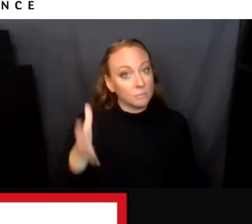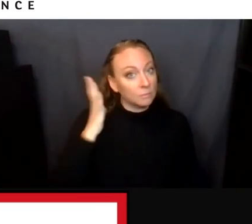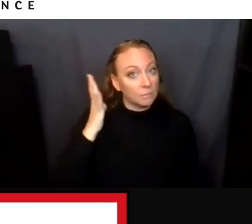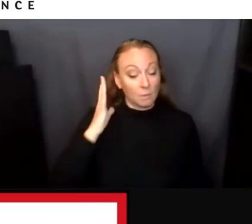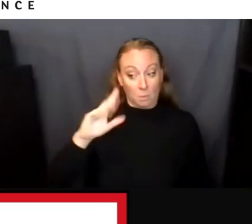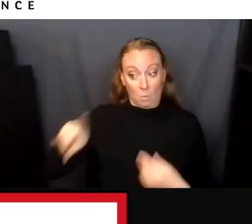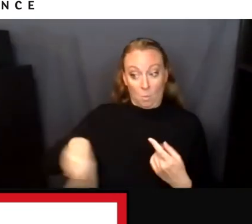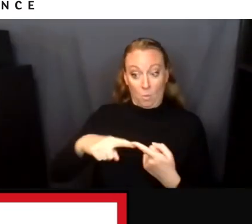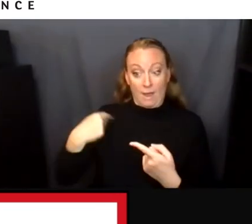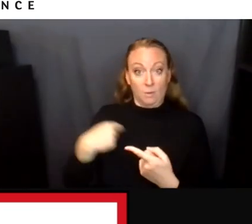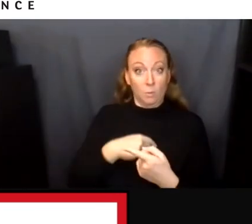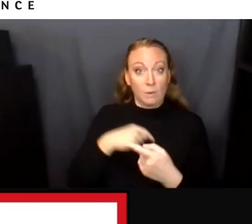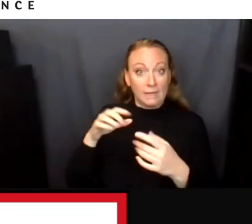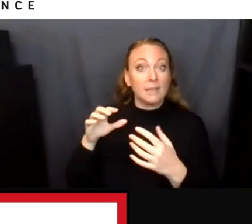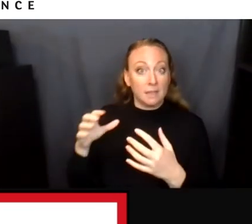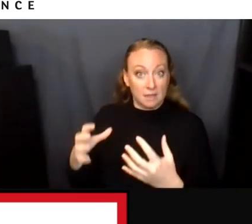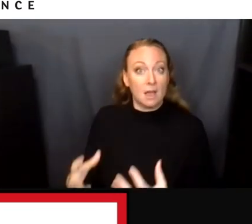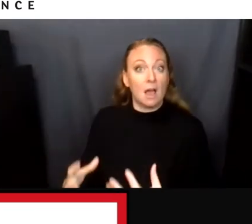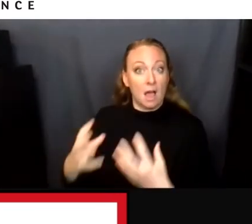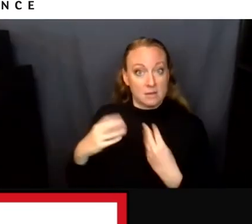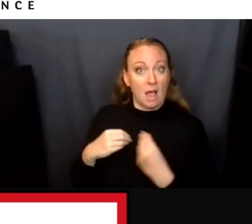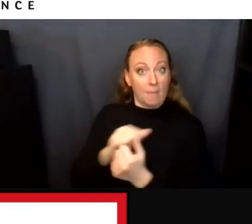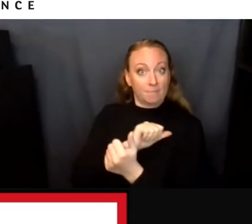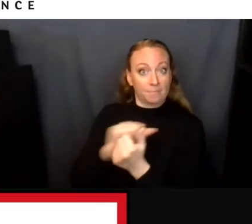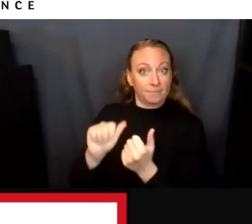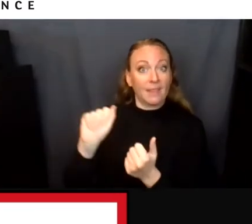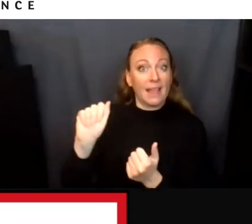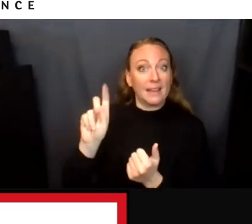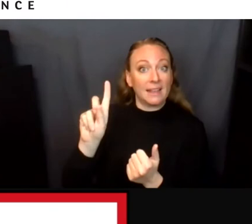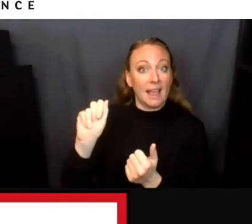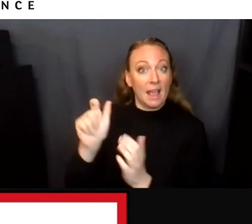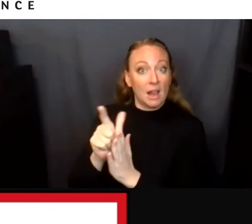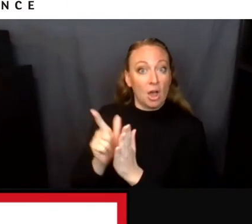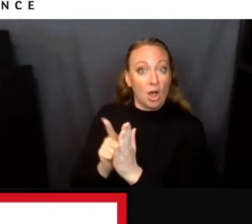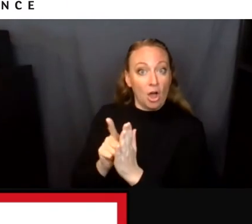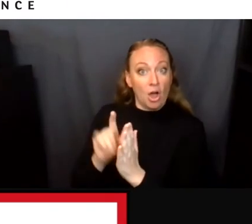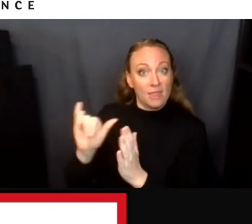and it was a situation at the time in 1990,